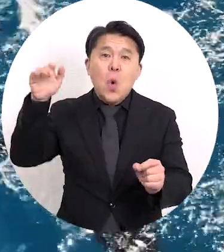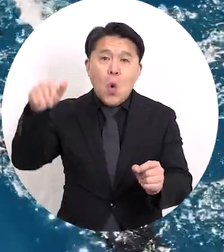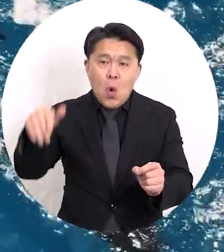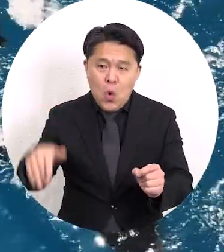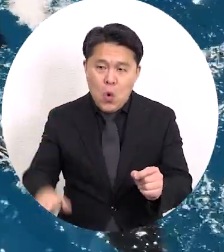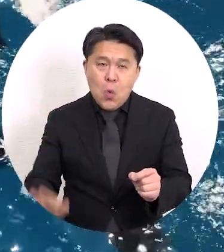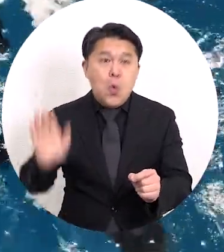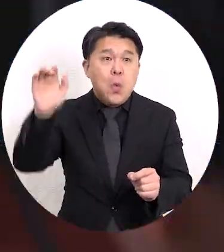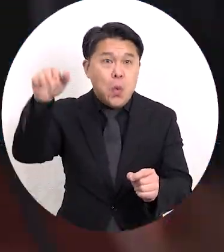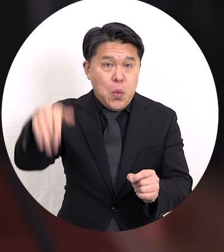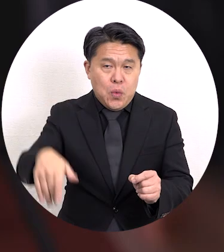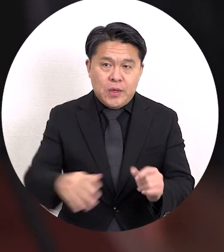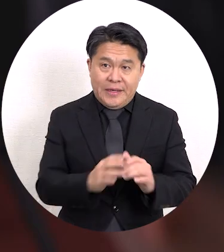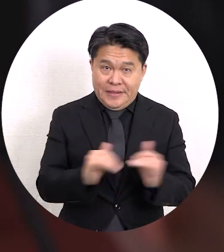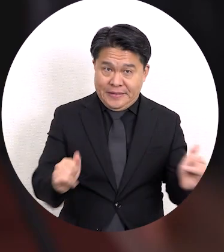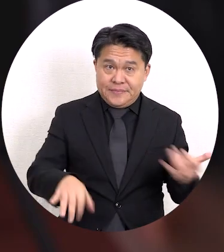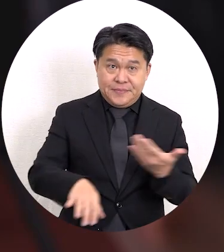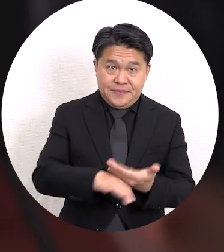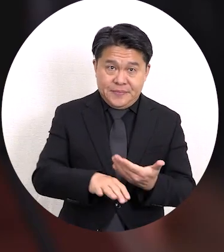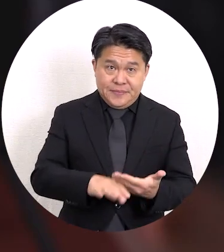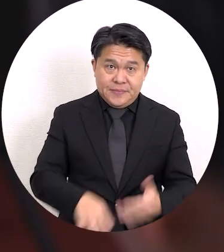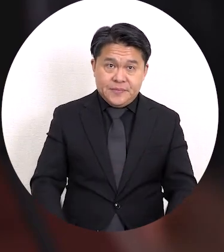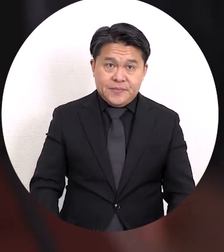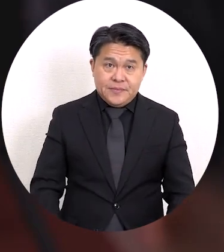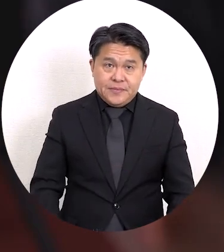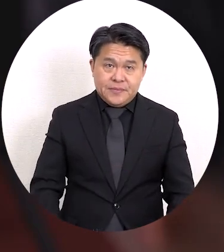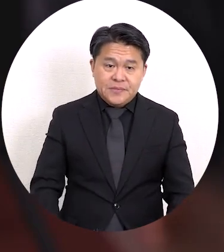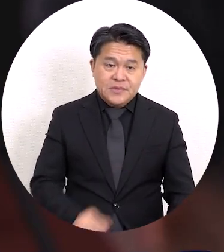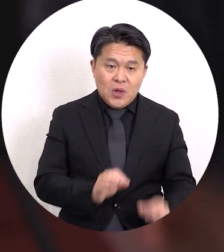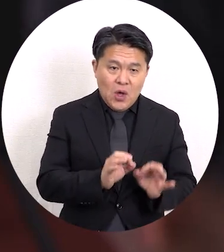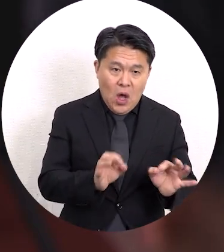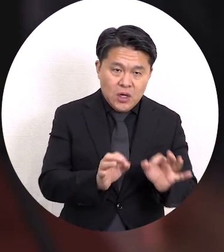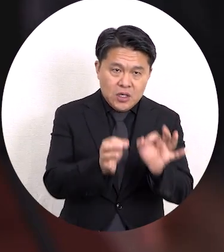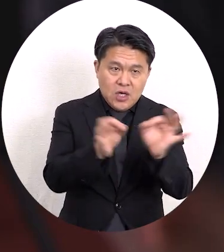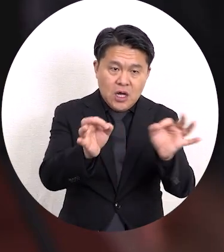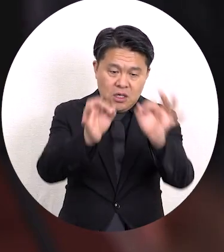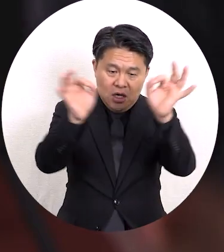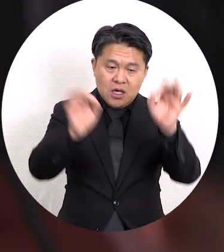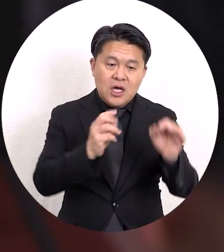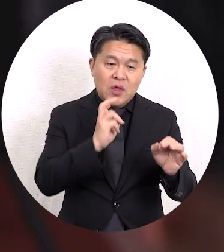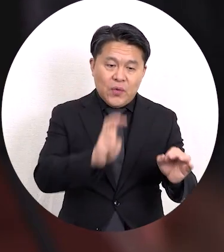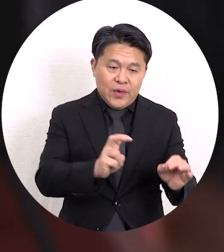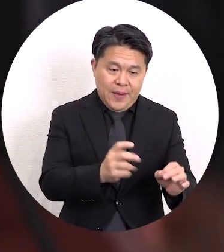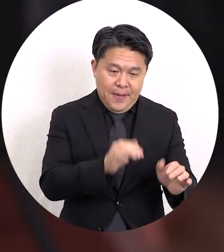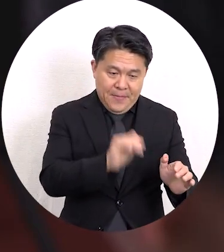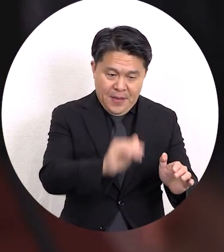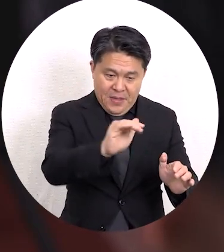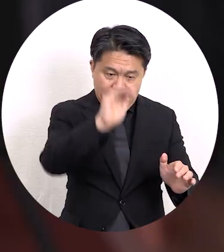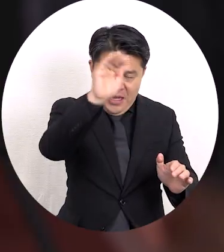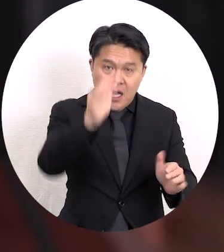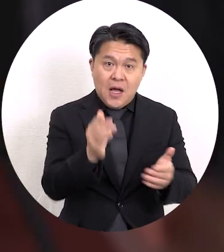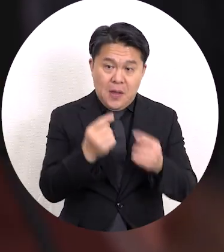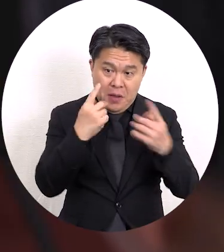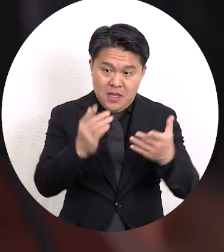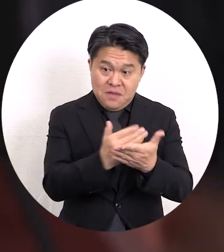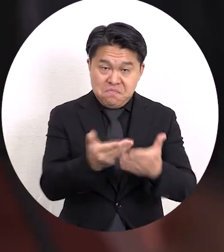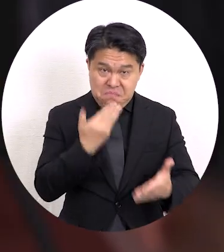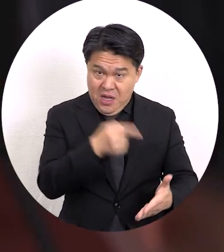However, human sounds are different; we can clearly separate the pitches, like "oh oh." This is where the phenomenon of